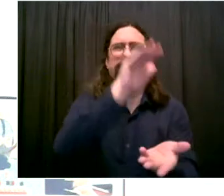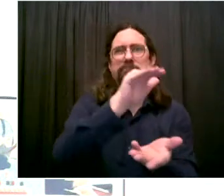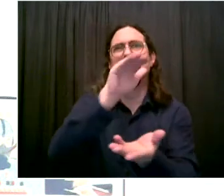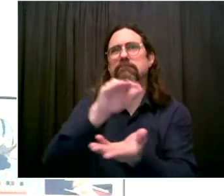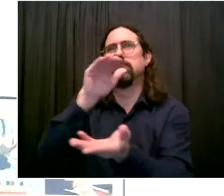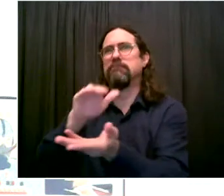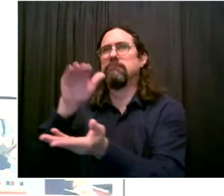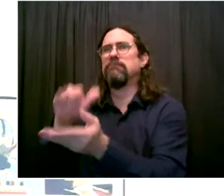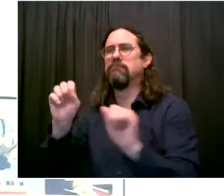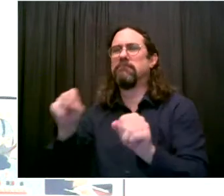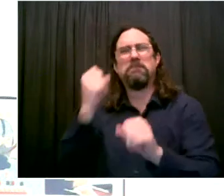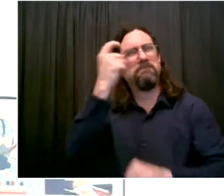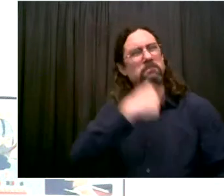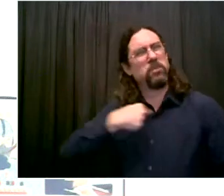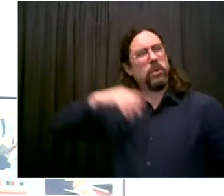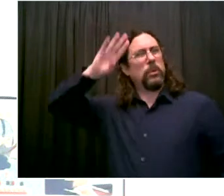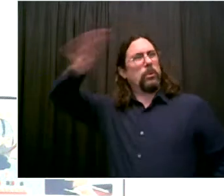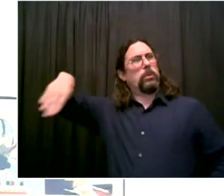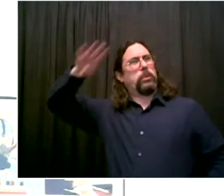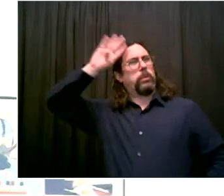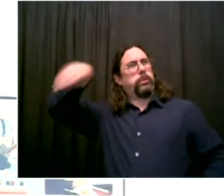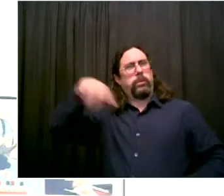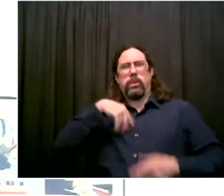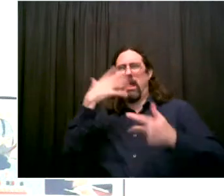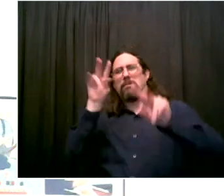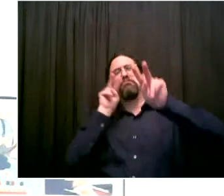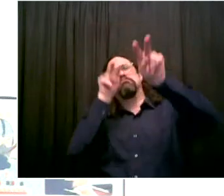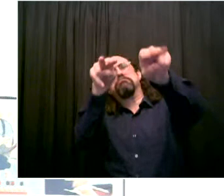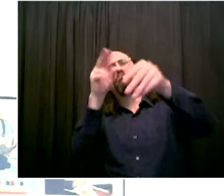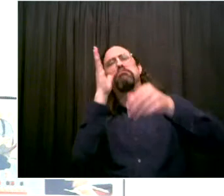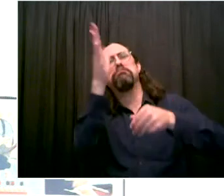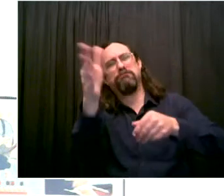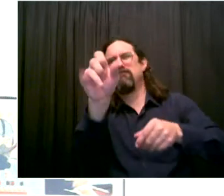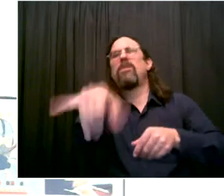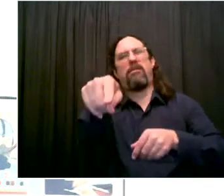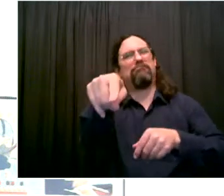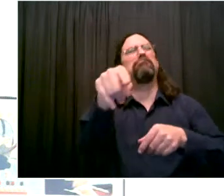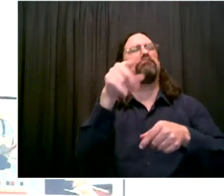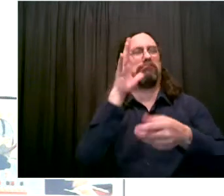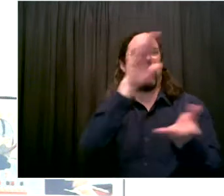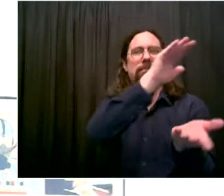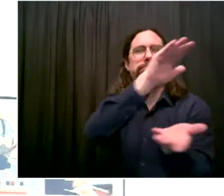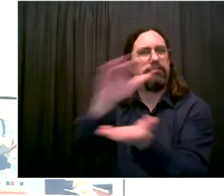TESTING STRTA O T DECLINE IN NEW YORK CITY. THIS IS ALSO EXPECTED GIVEN HOW MANY PEOPLE